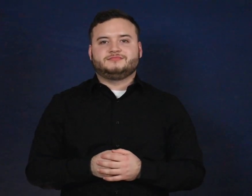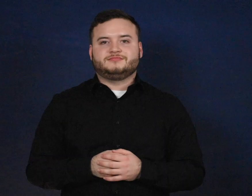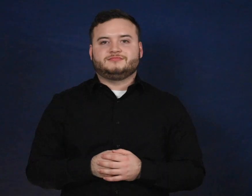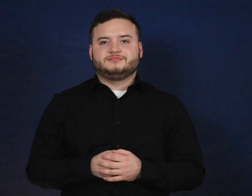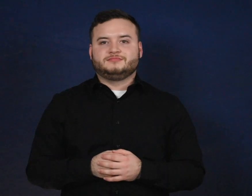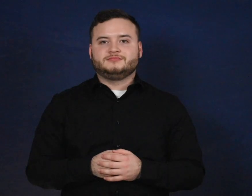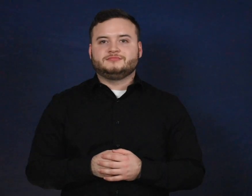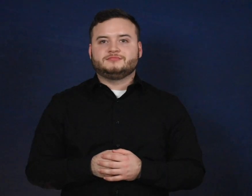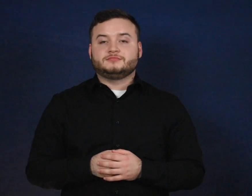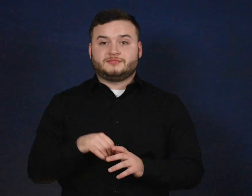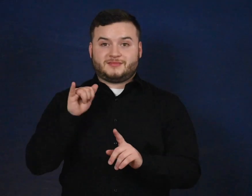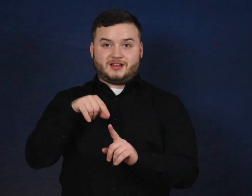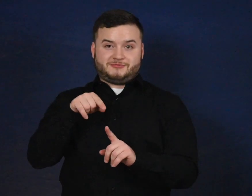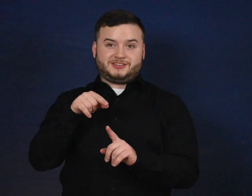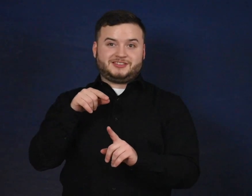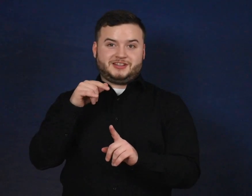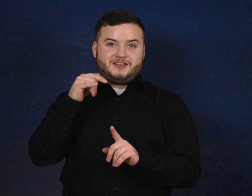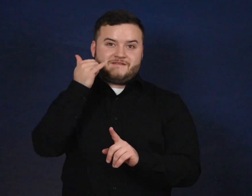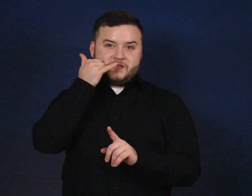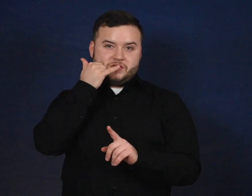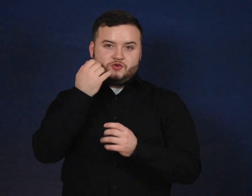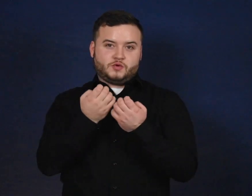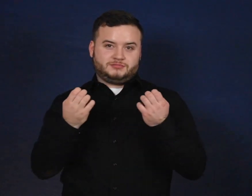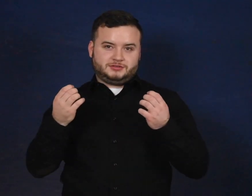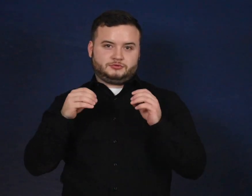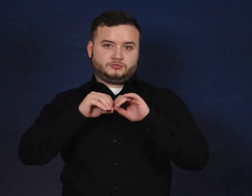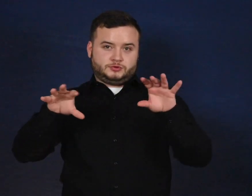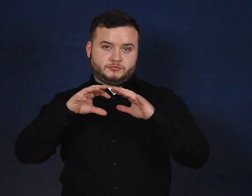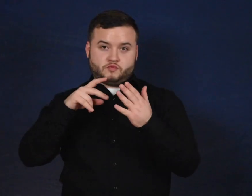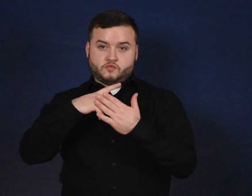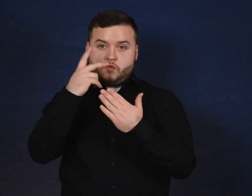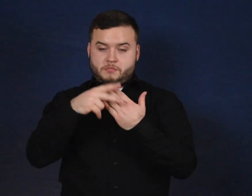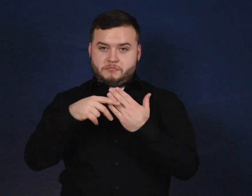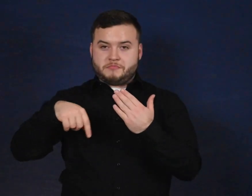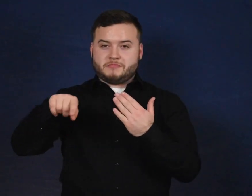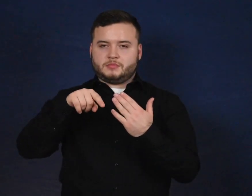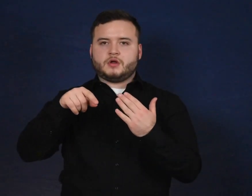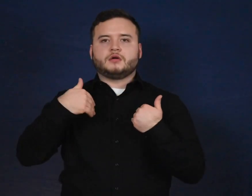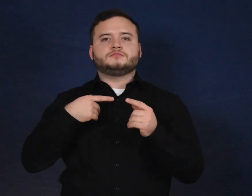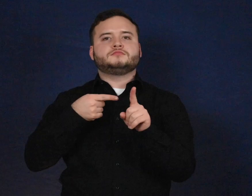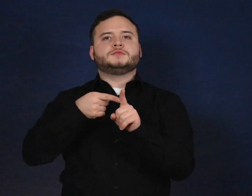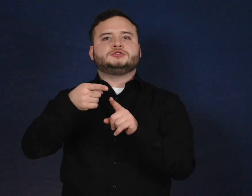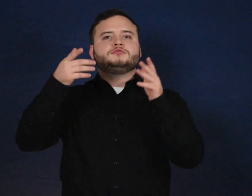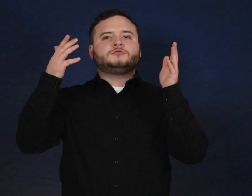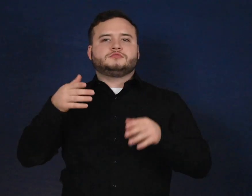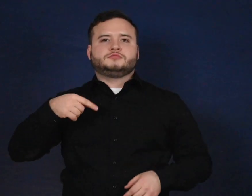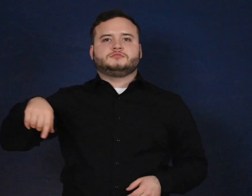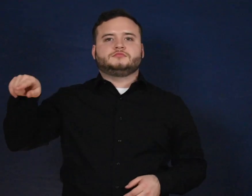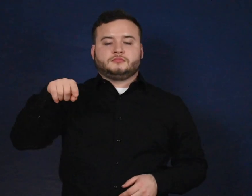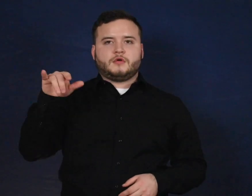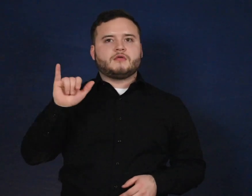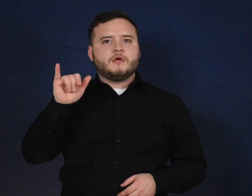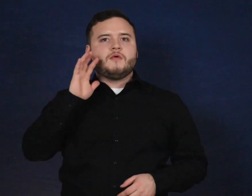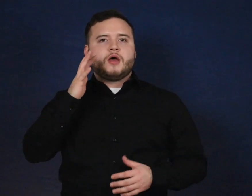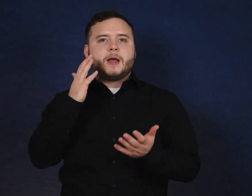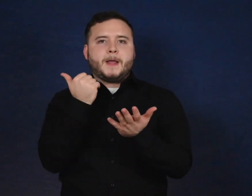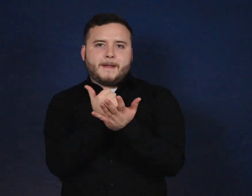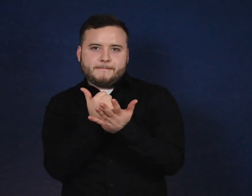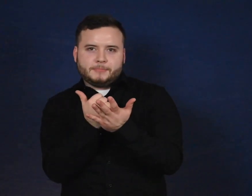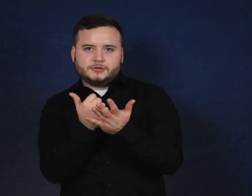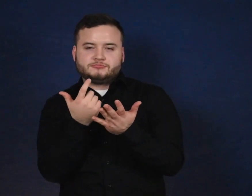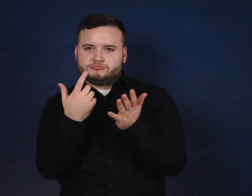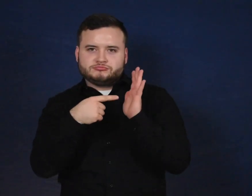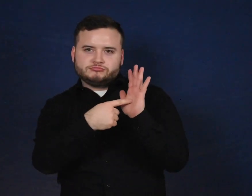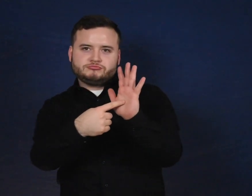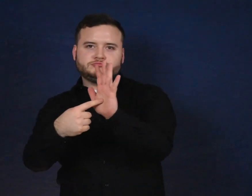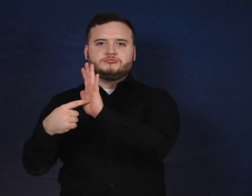The Telephone Equipment Distribution program specialists will also be able to demonstrate